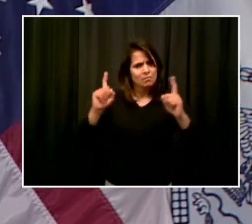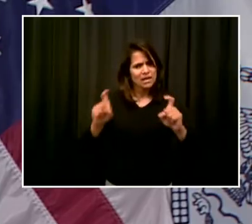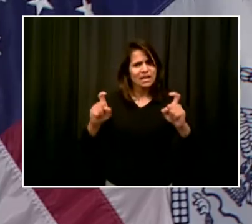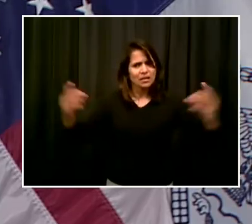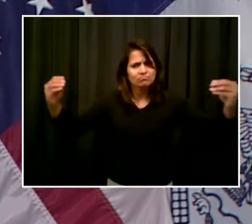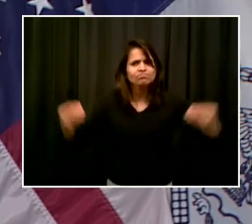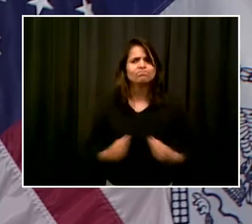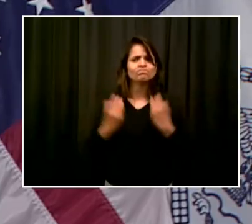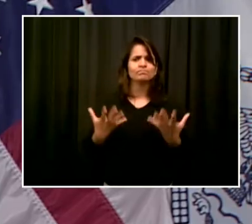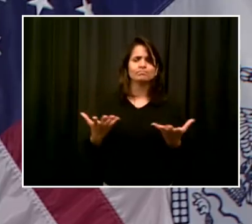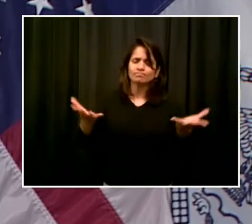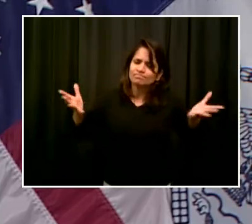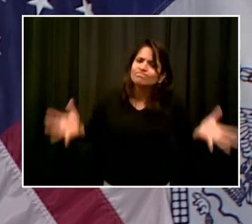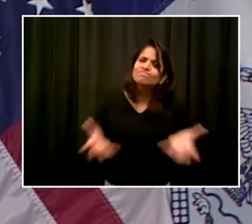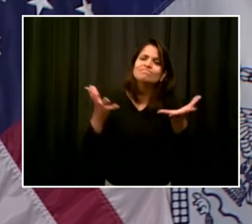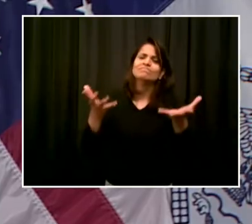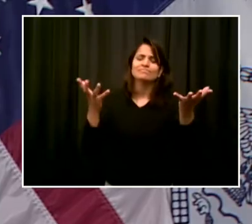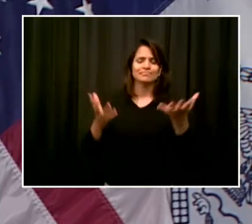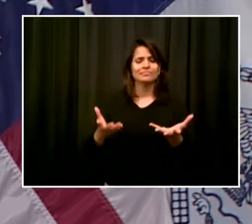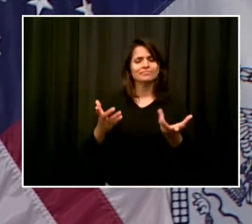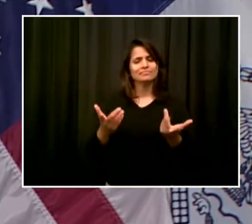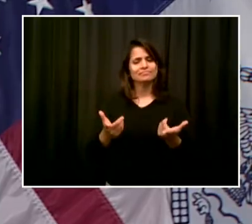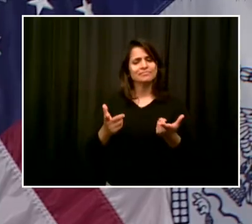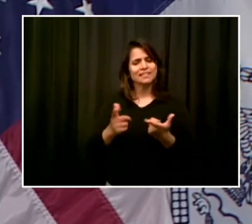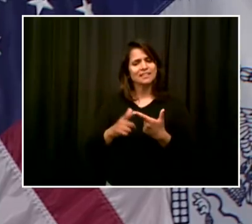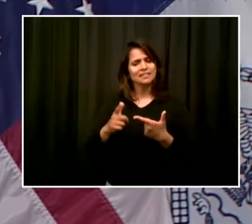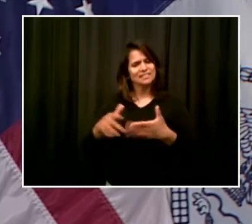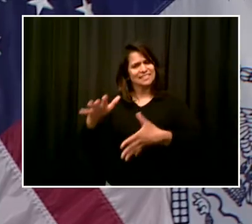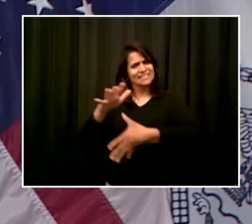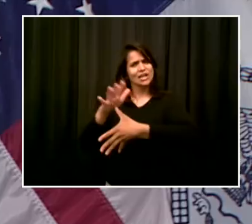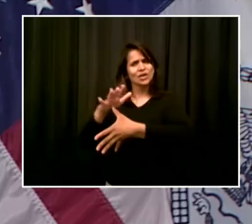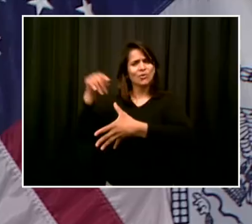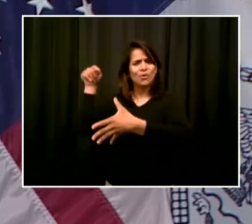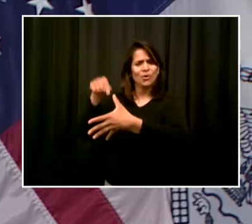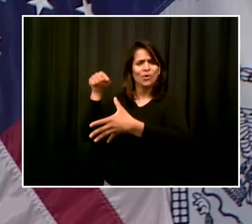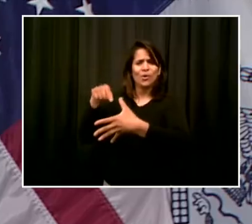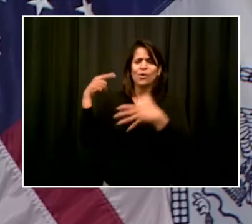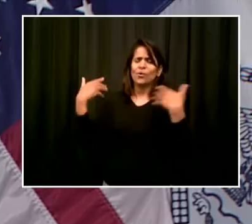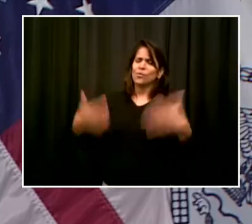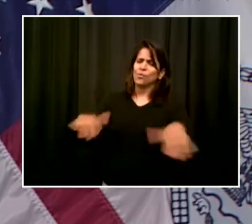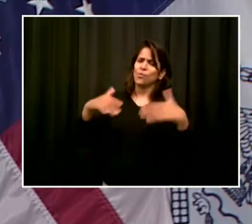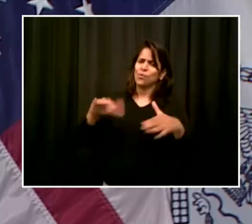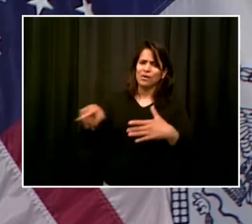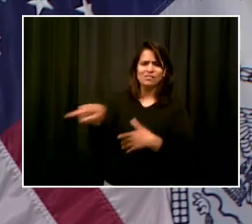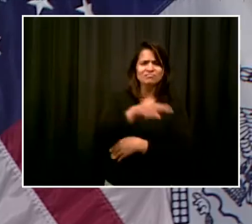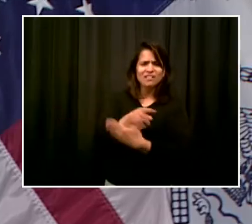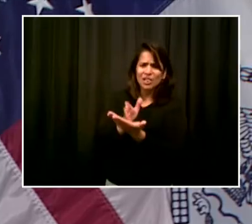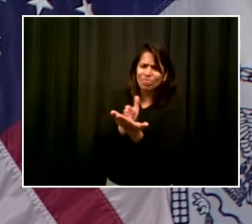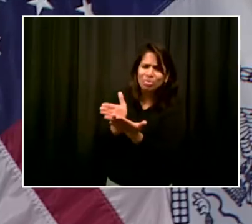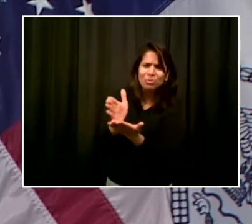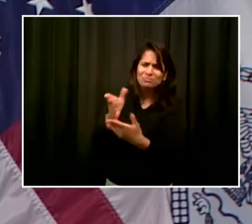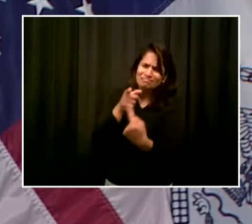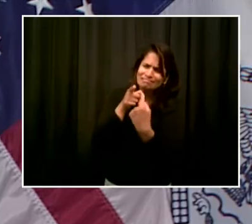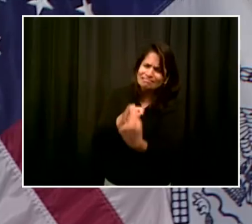INCREDIBLY TOUGH SENIOR YEAR LIKE